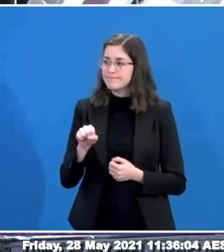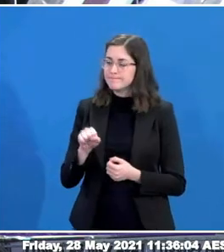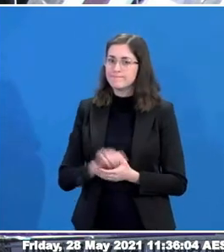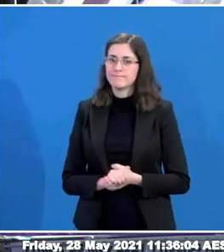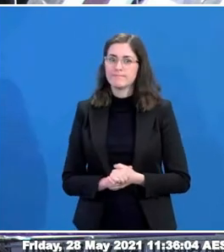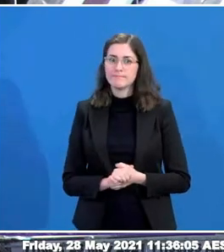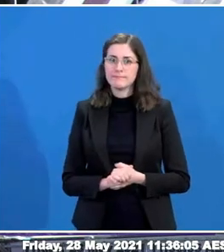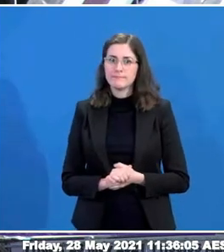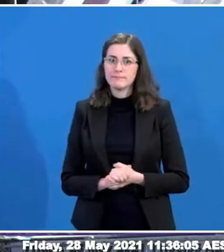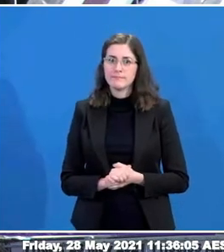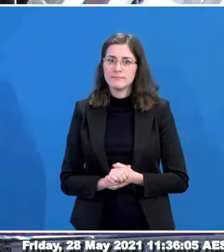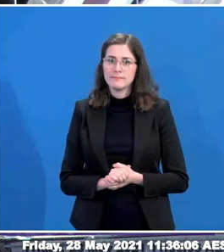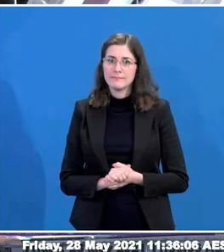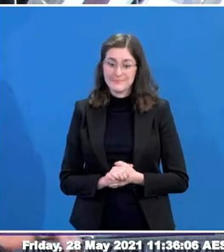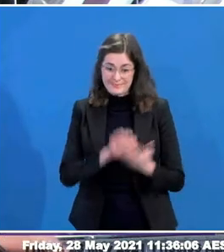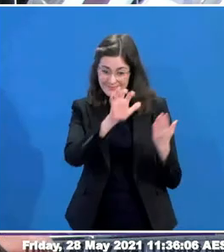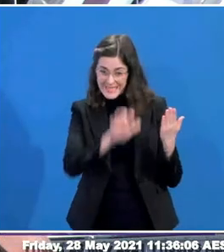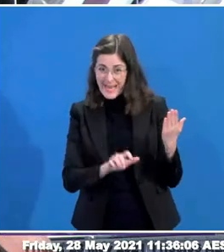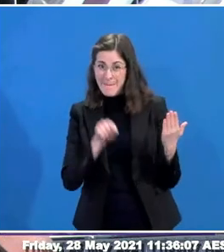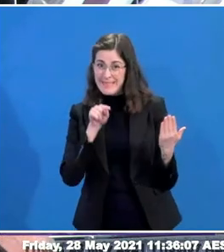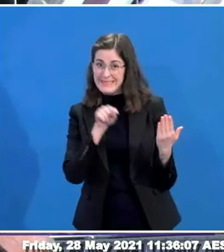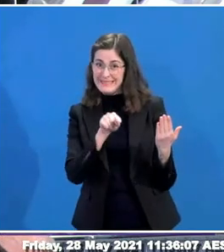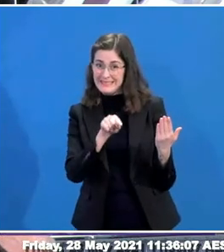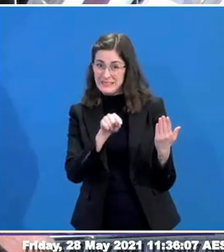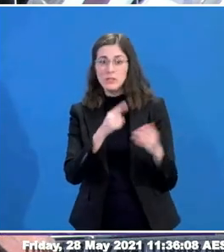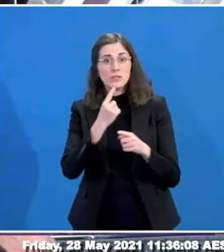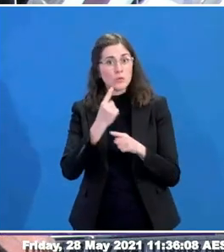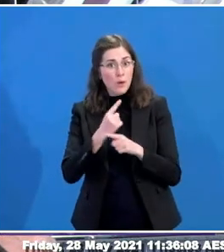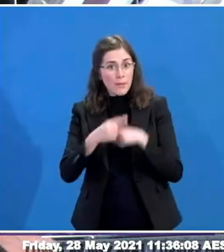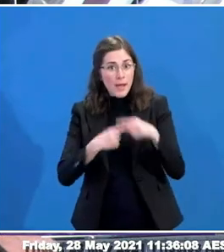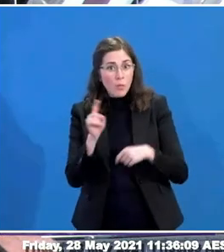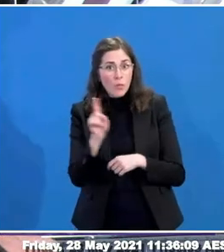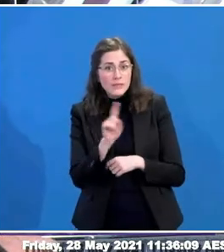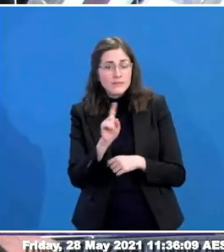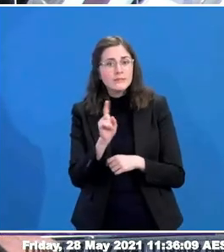This part of your statement is in response to a request to provide a